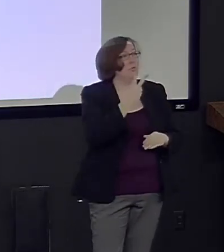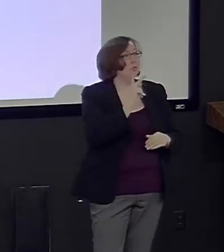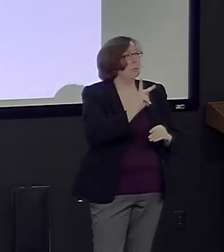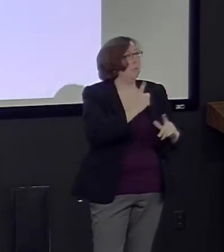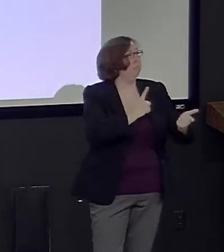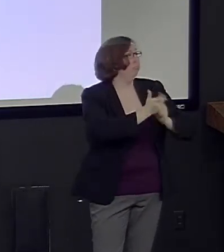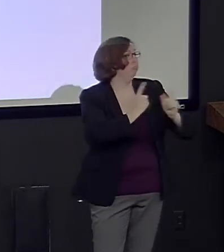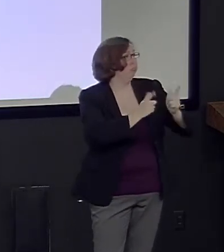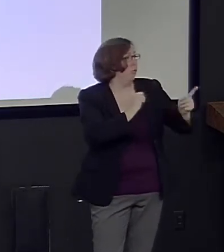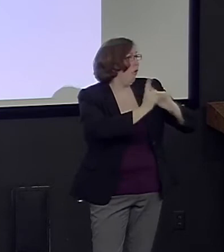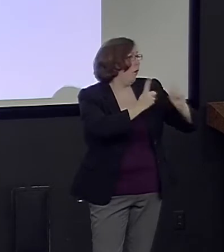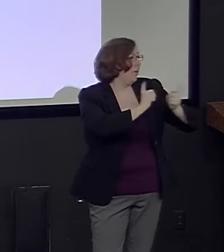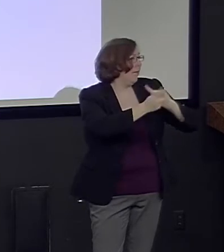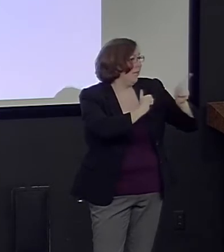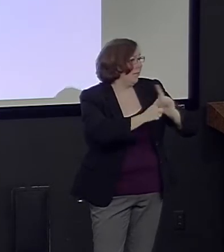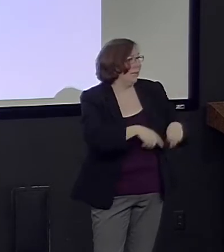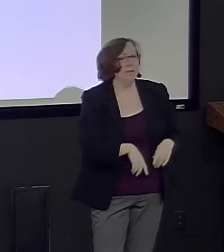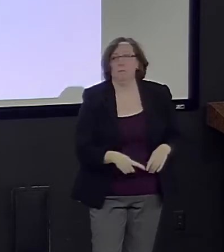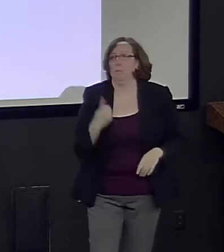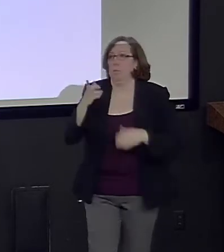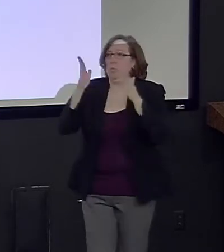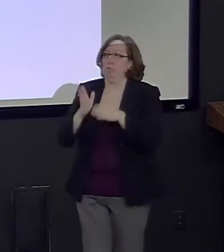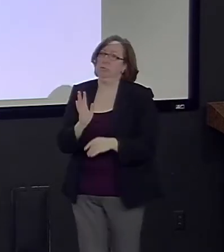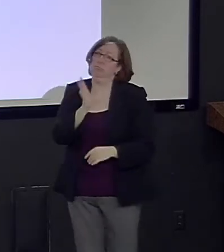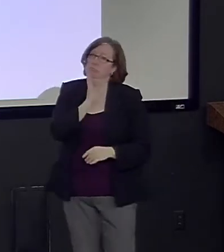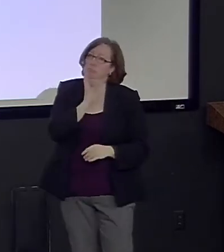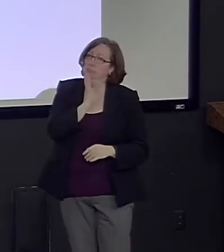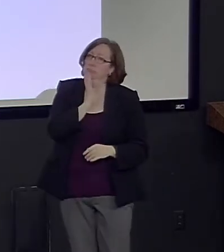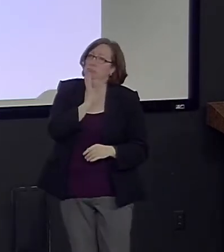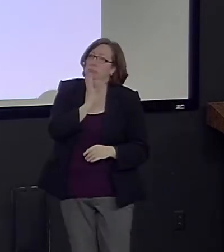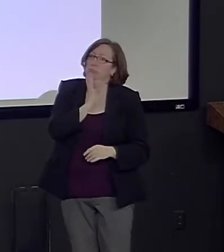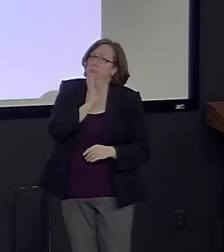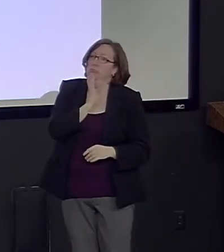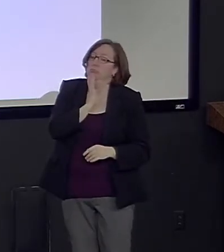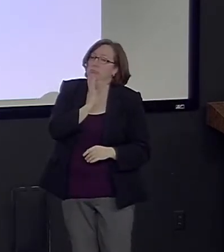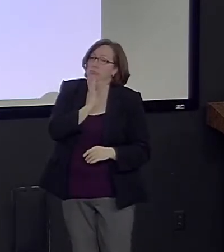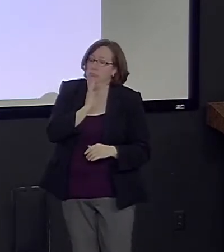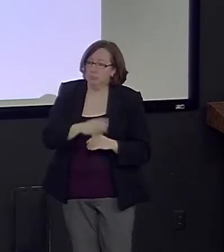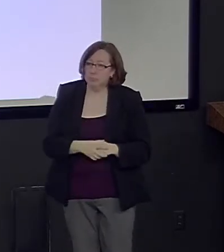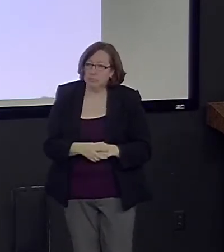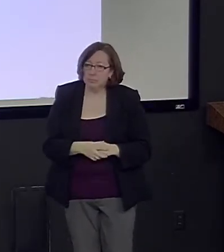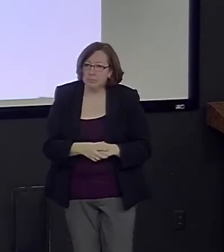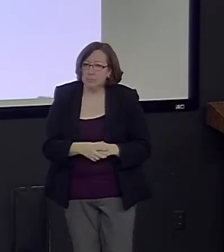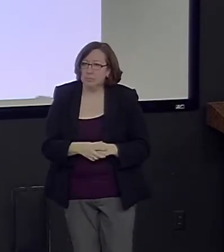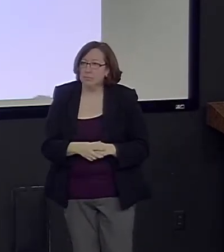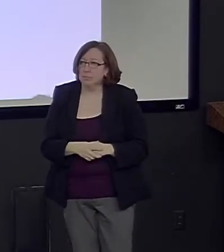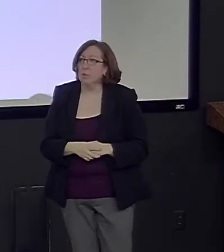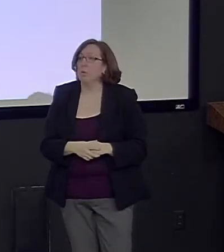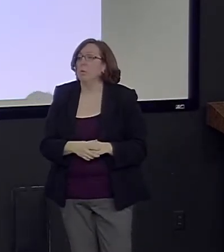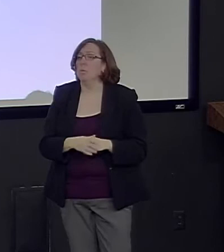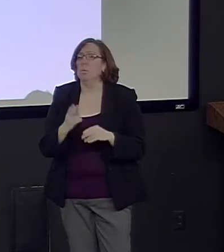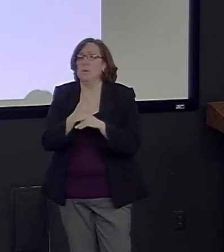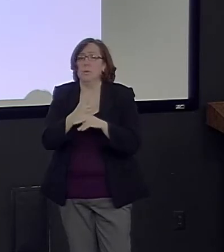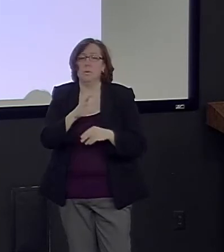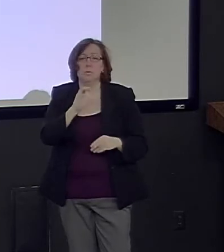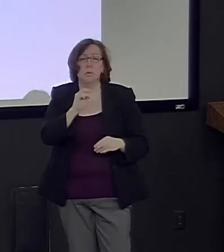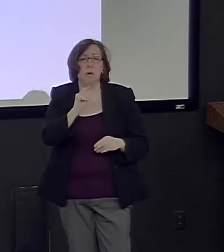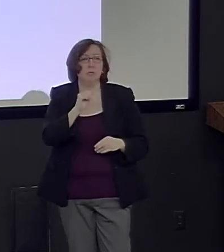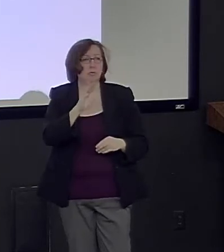by comparing contrasts, and then the interactive condition with the cross-brain coherence.